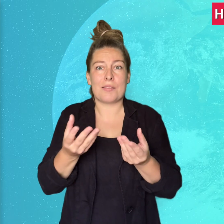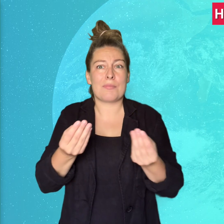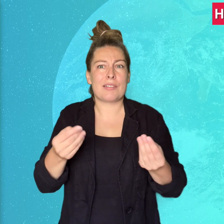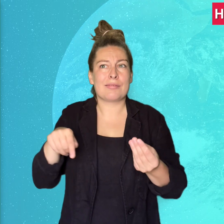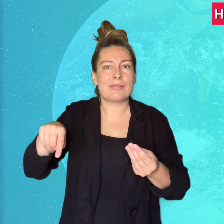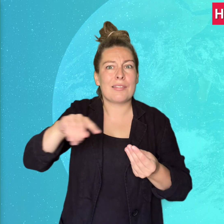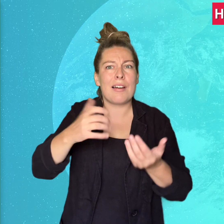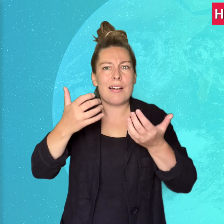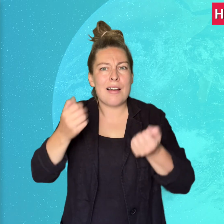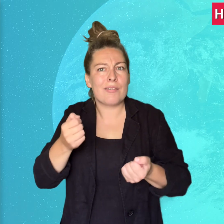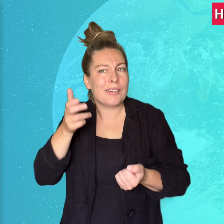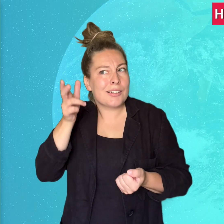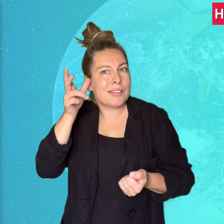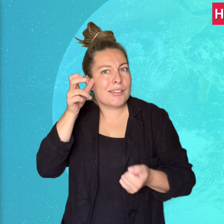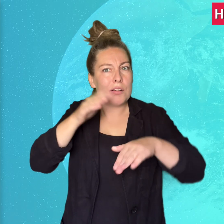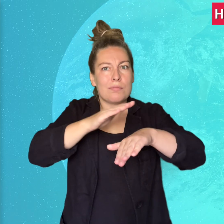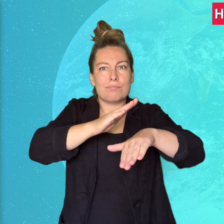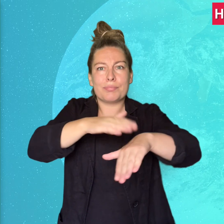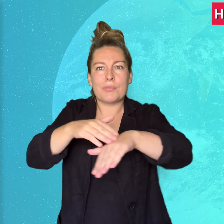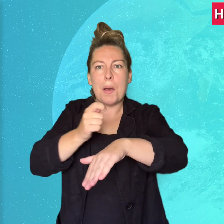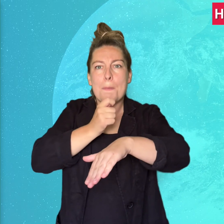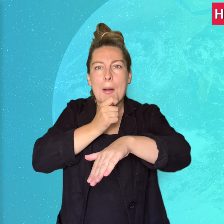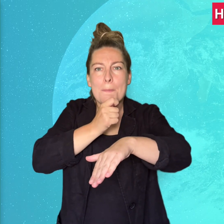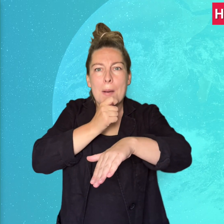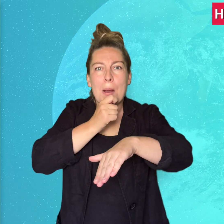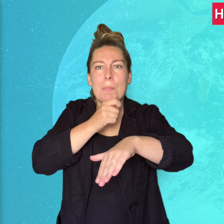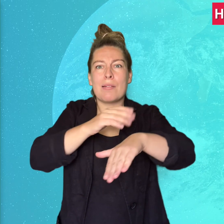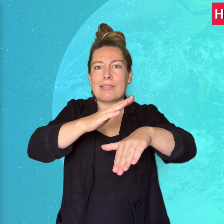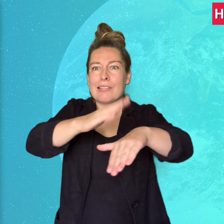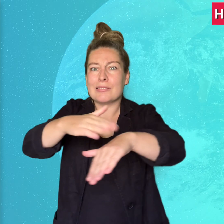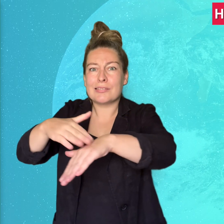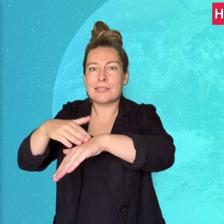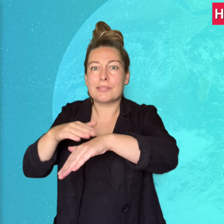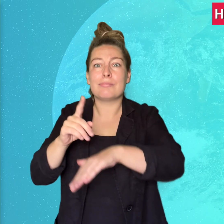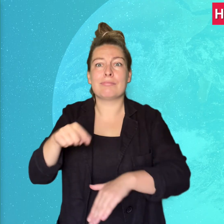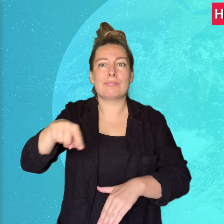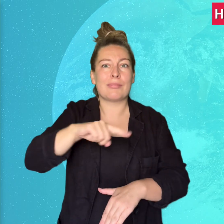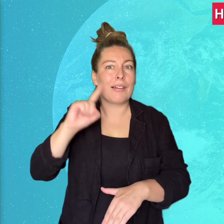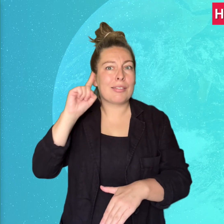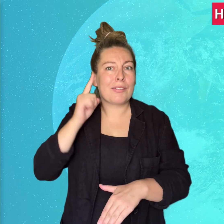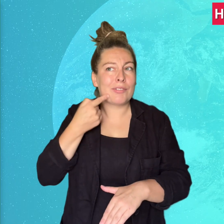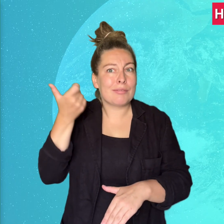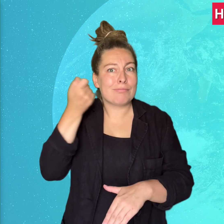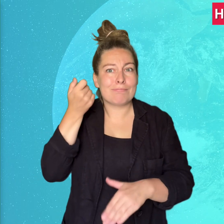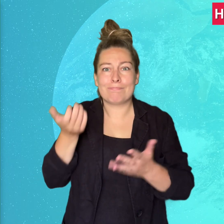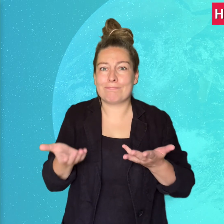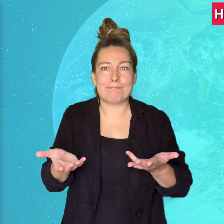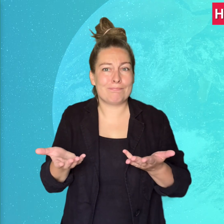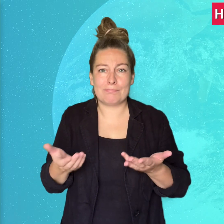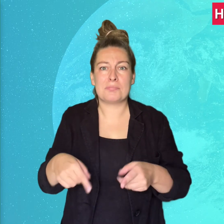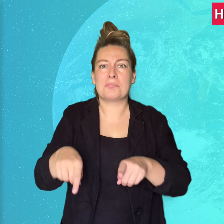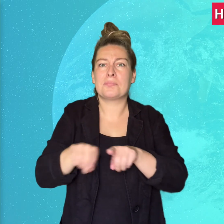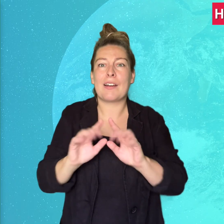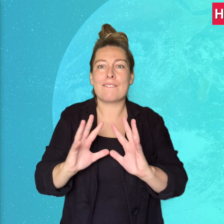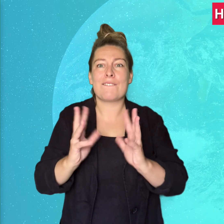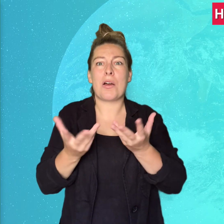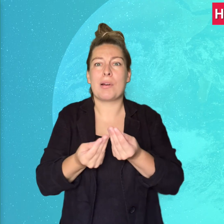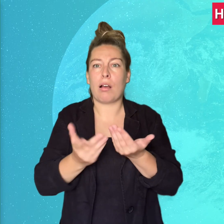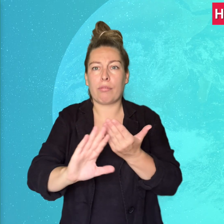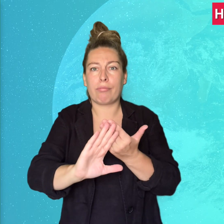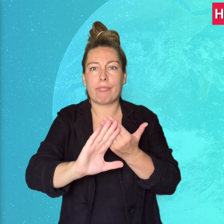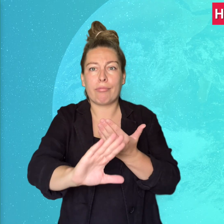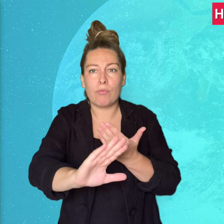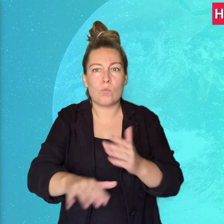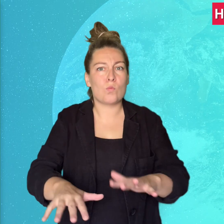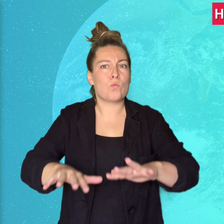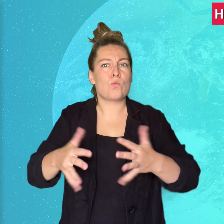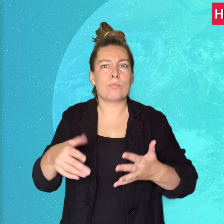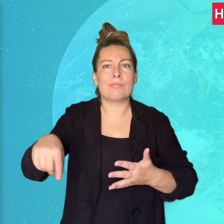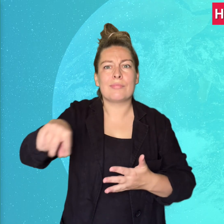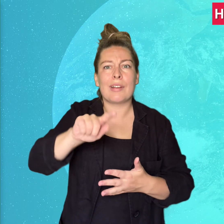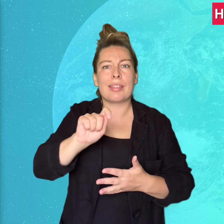and communication is poor. Many cannot hear warning sirens, get separated